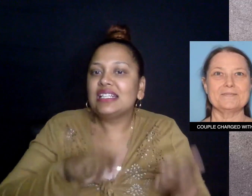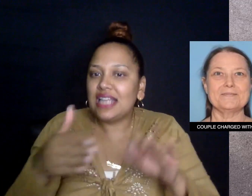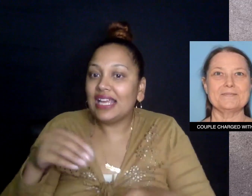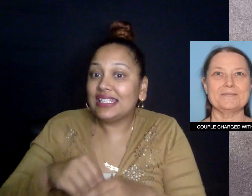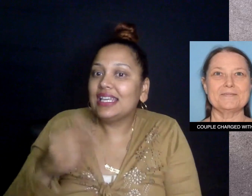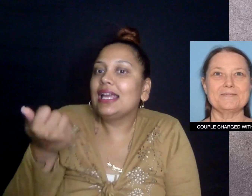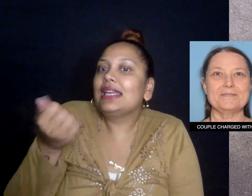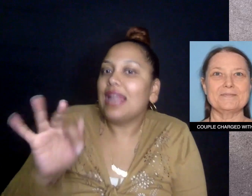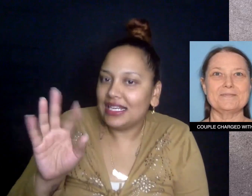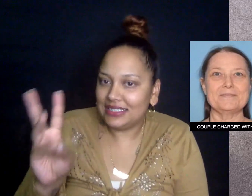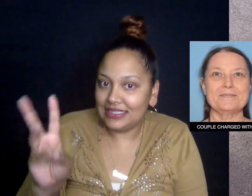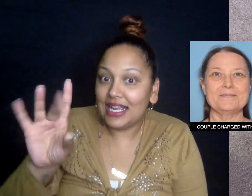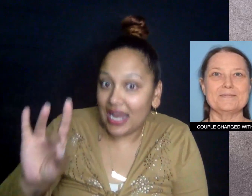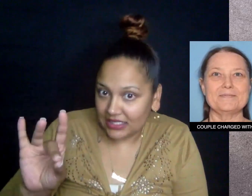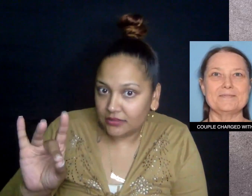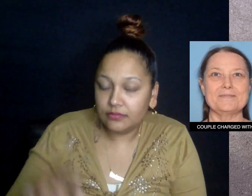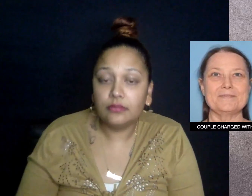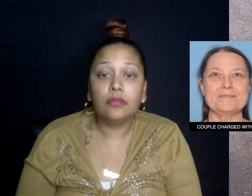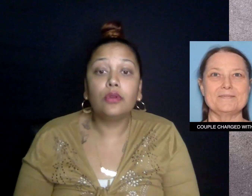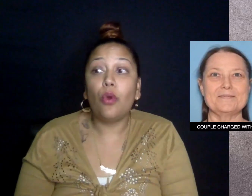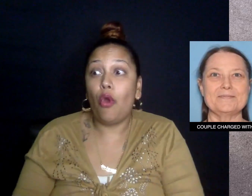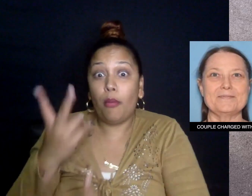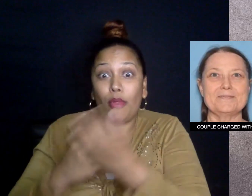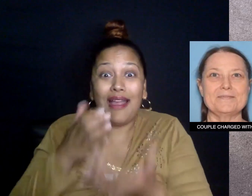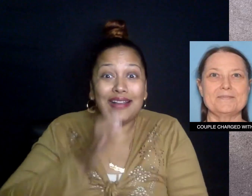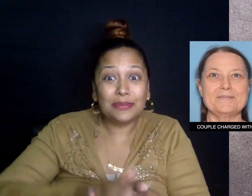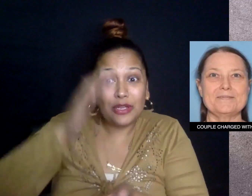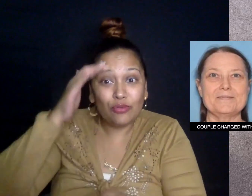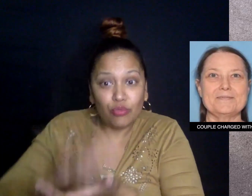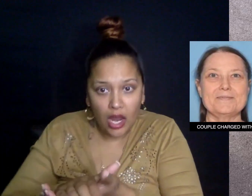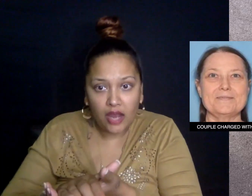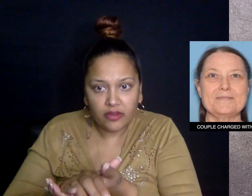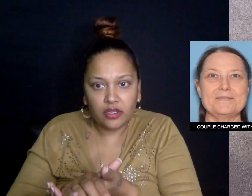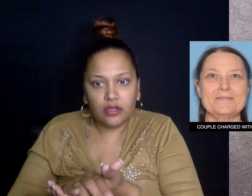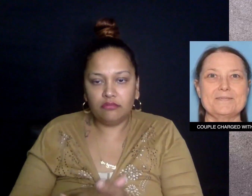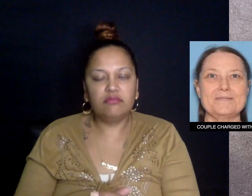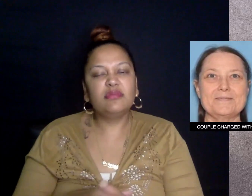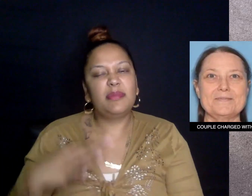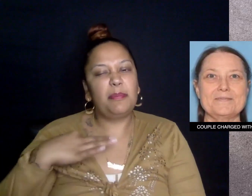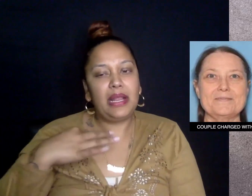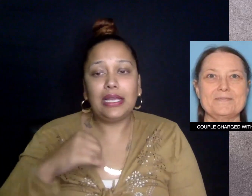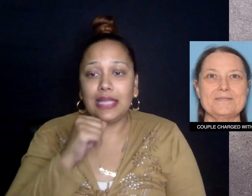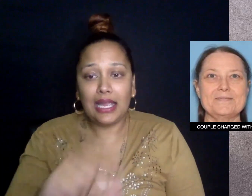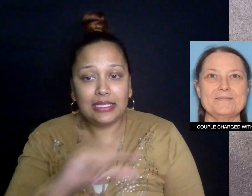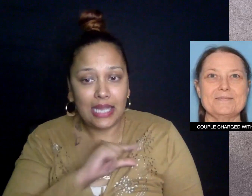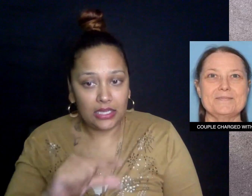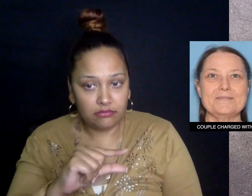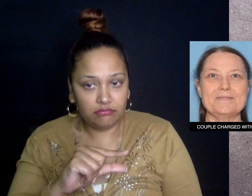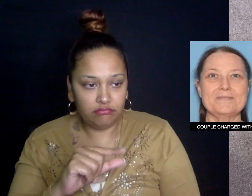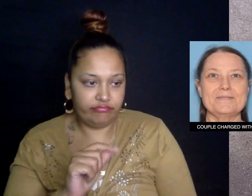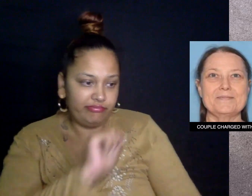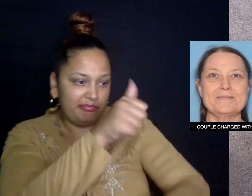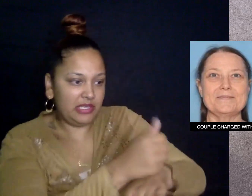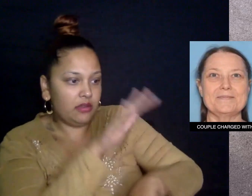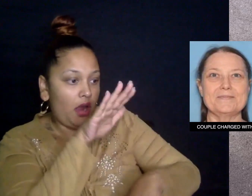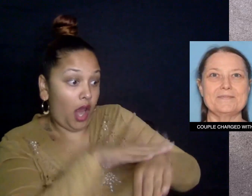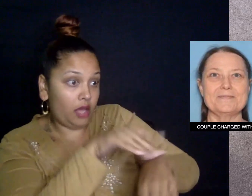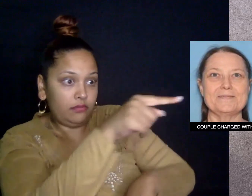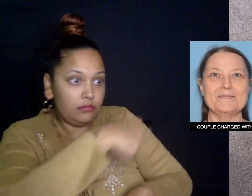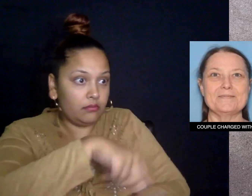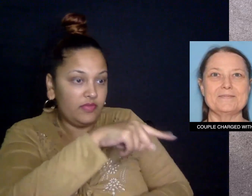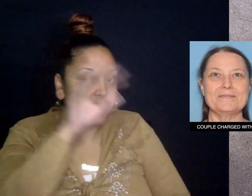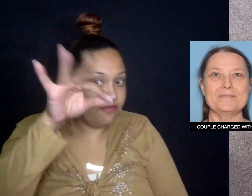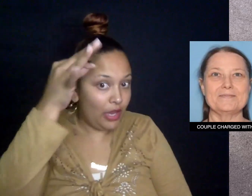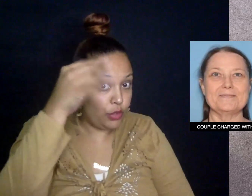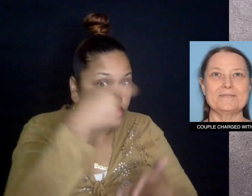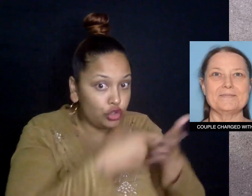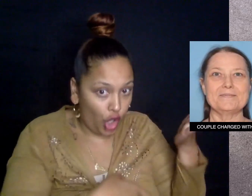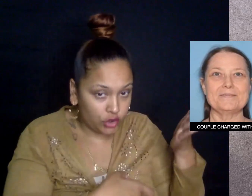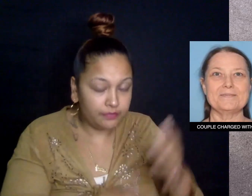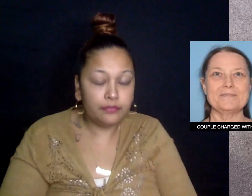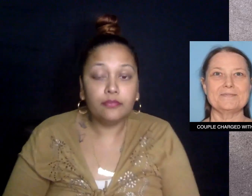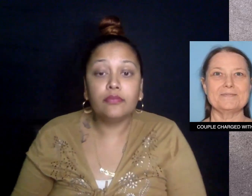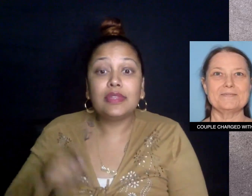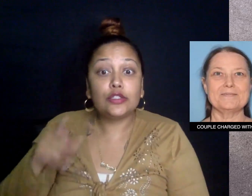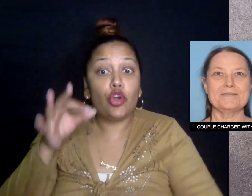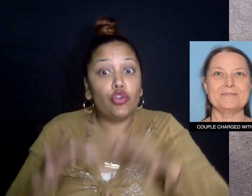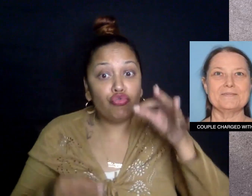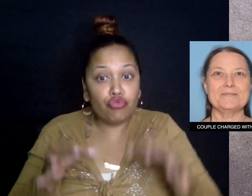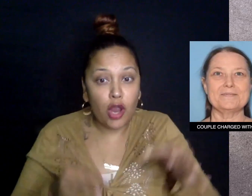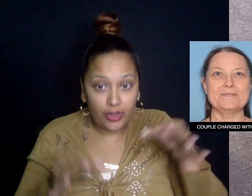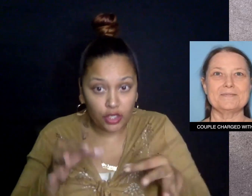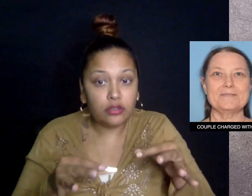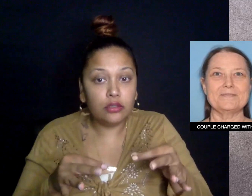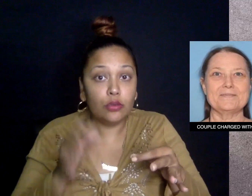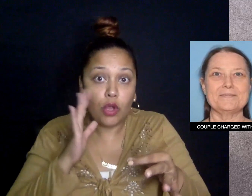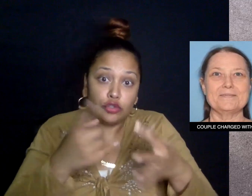Julie Montague was born and died in 1968 Primrose and Morrison have both pleaded not guilty